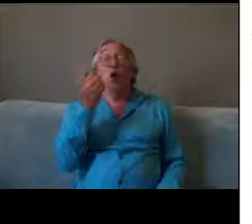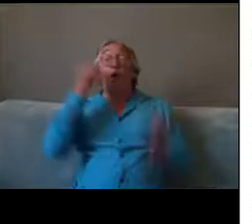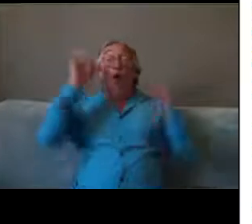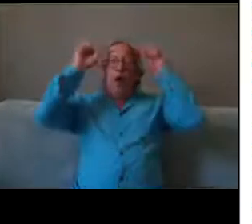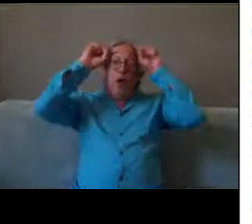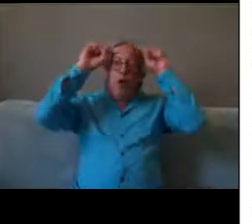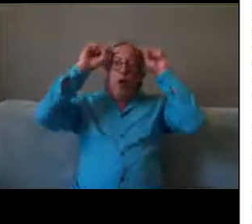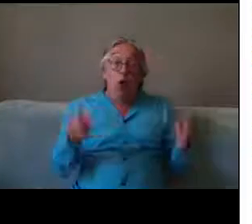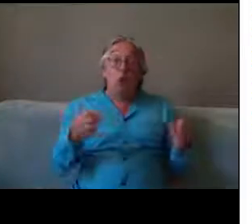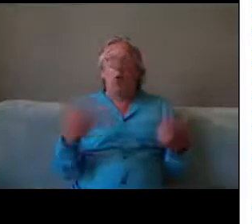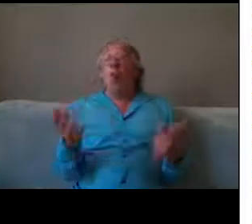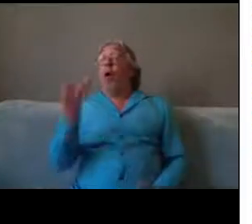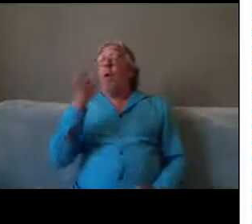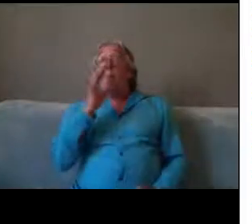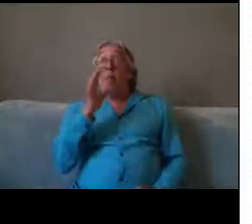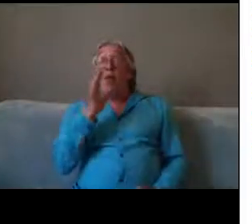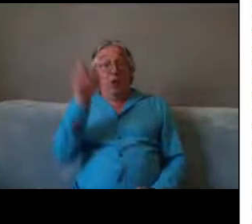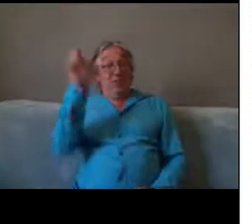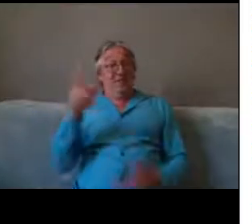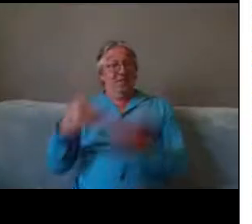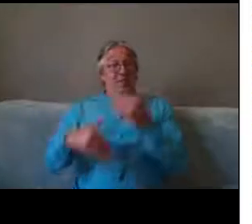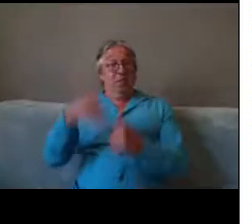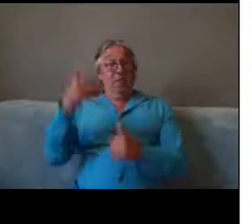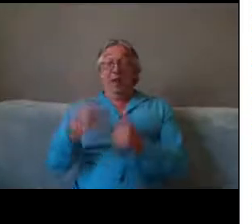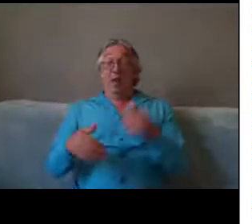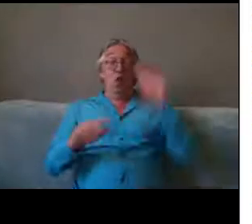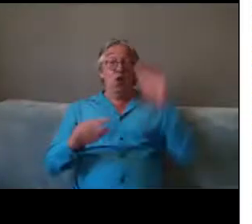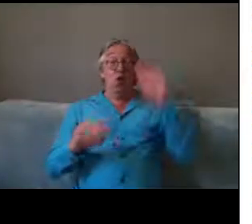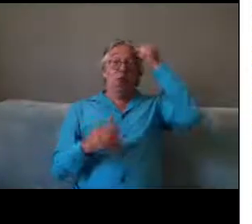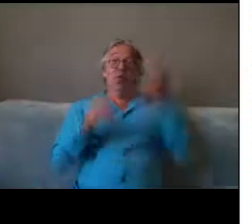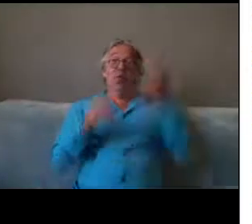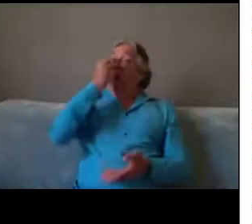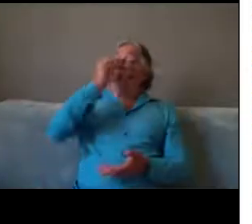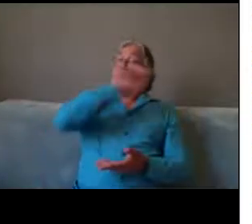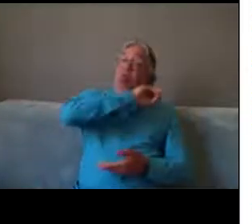And as Loredana explained, we'll see there are many other opportunities